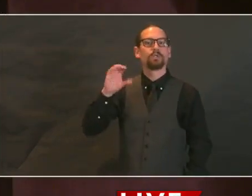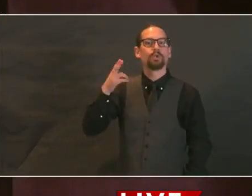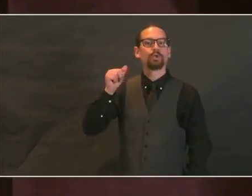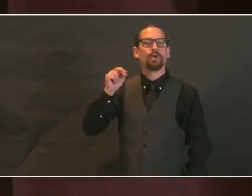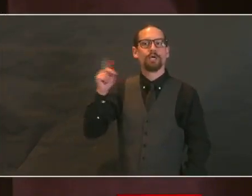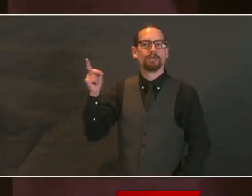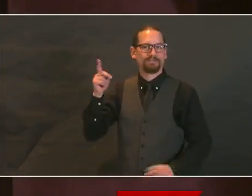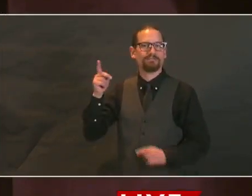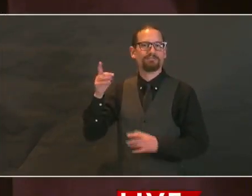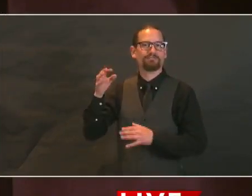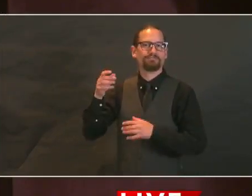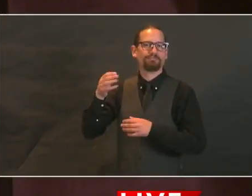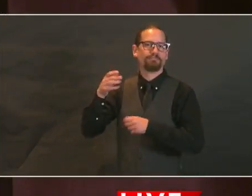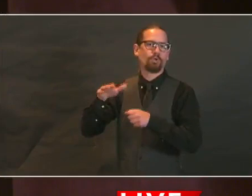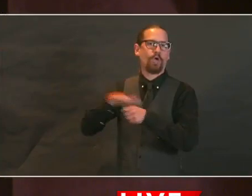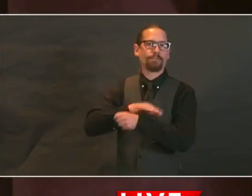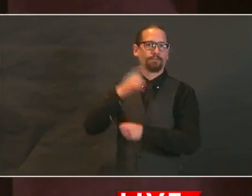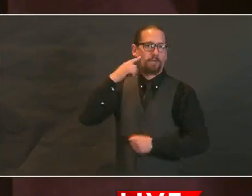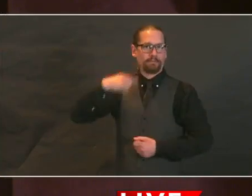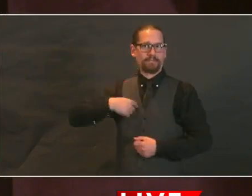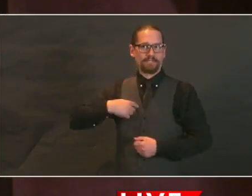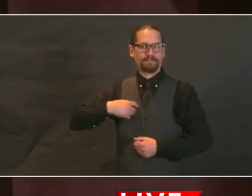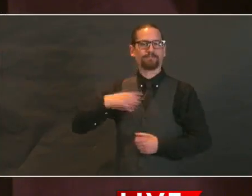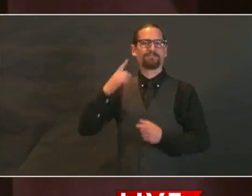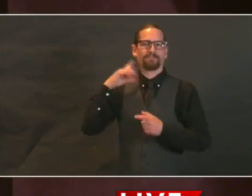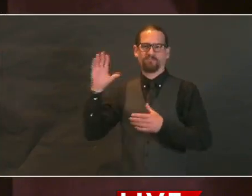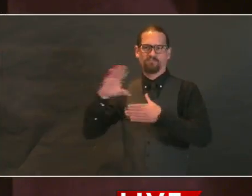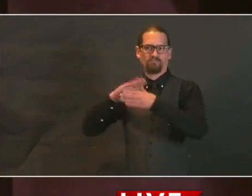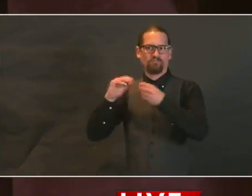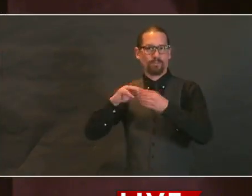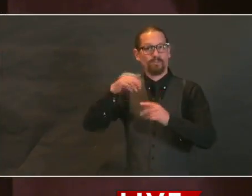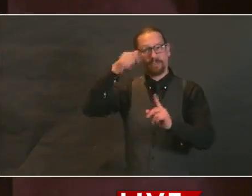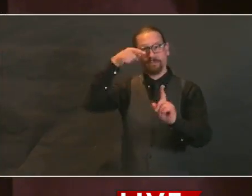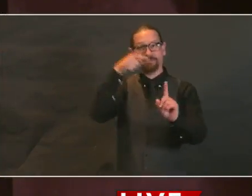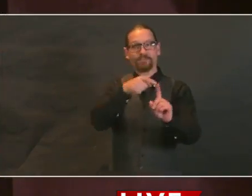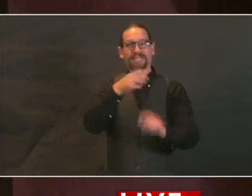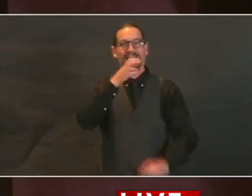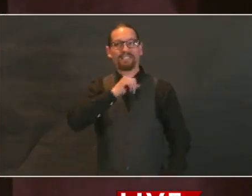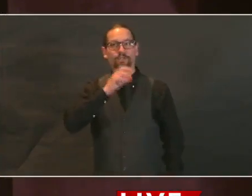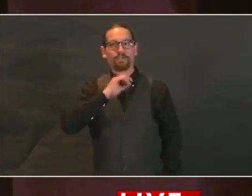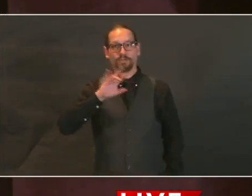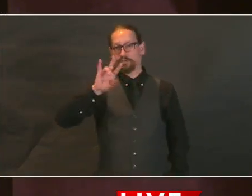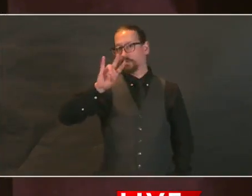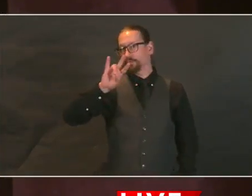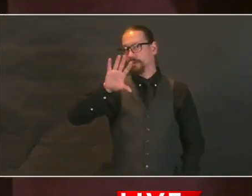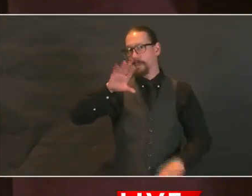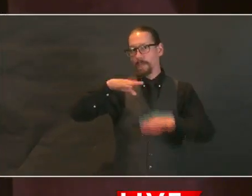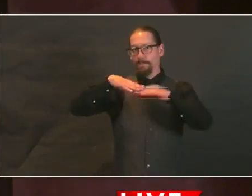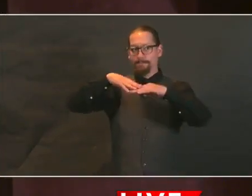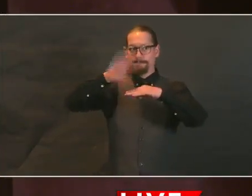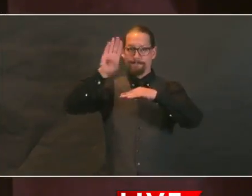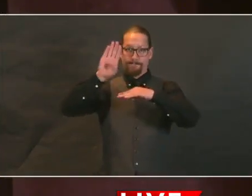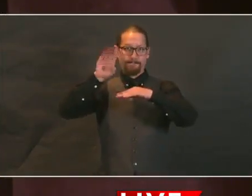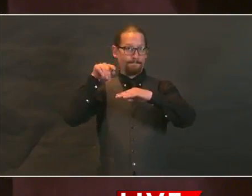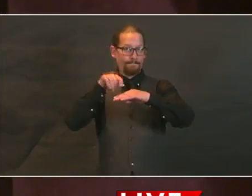FOR STEPPING IN SO VALIANTLY AS HE ALWAYS DOES. HALF OF THE PEOPLE 75 AND OLDER IN RHODE